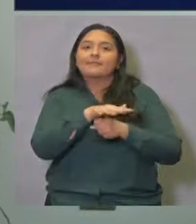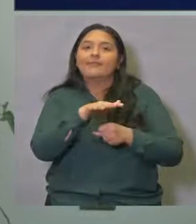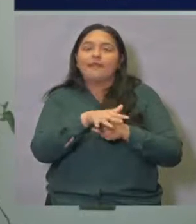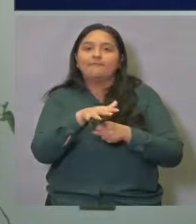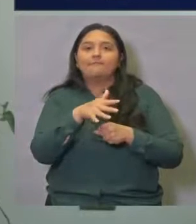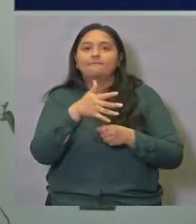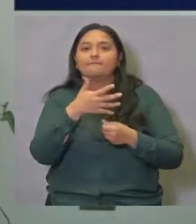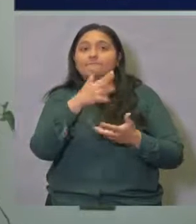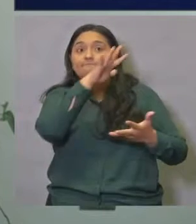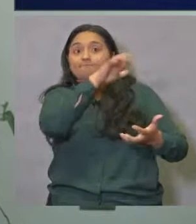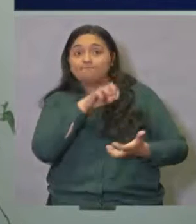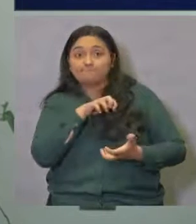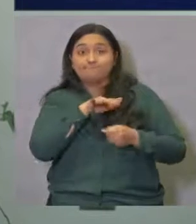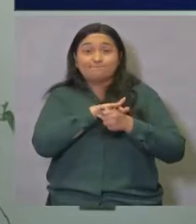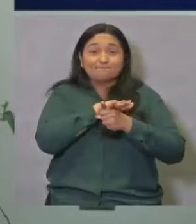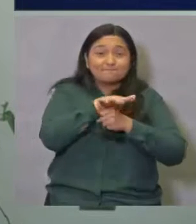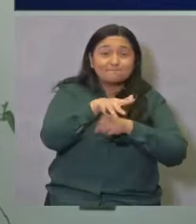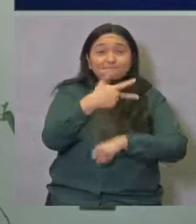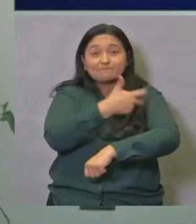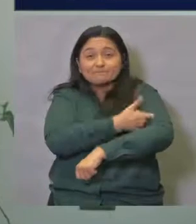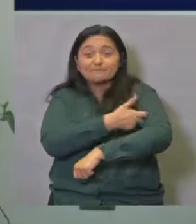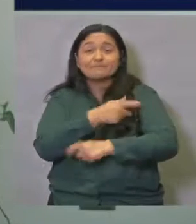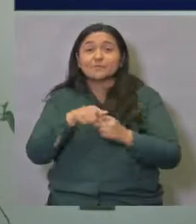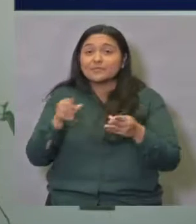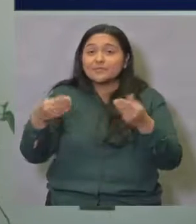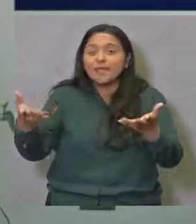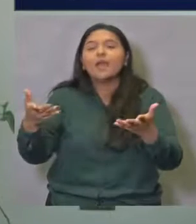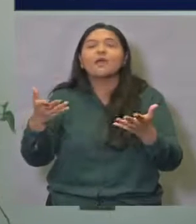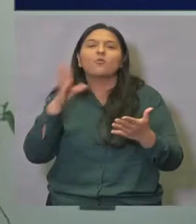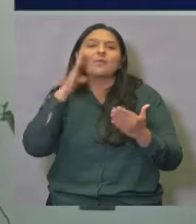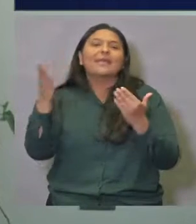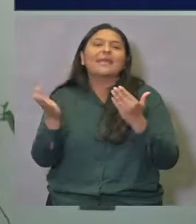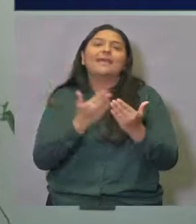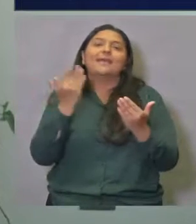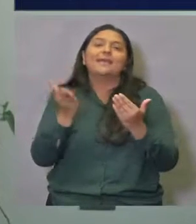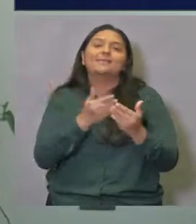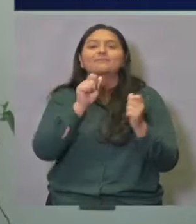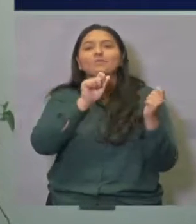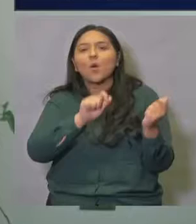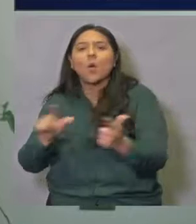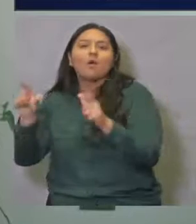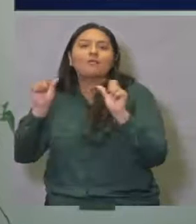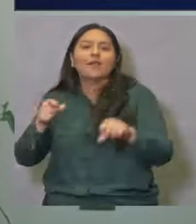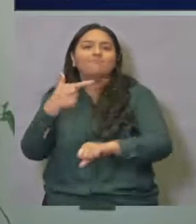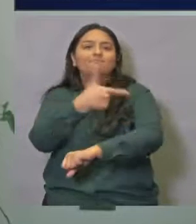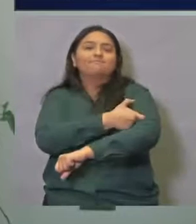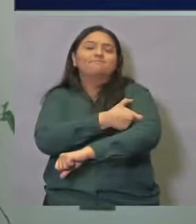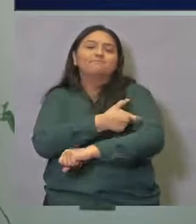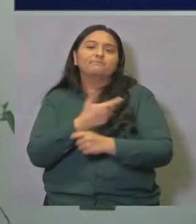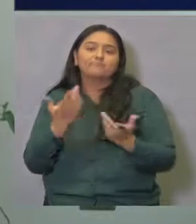GET TO THE TIME AND PLACE WHERE